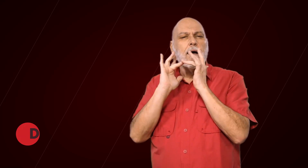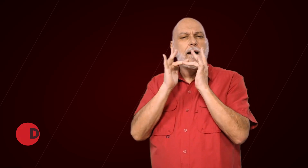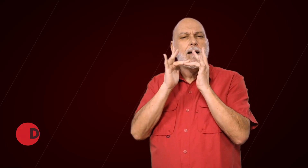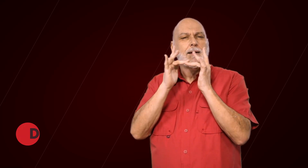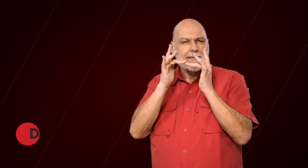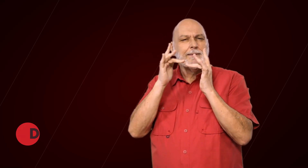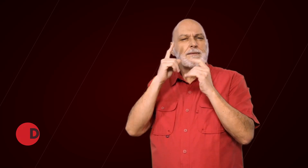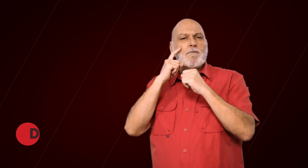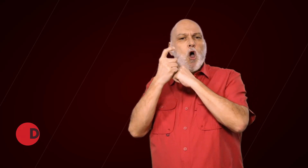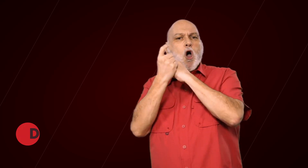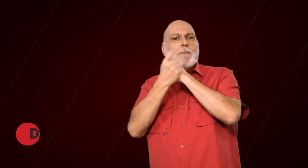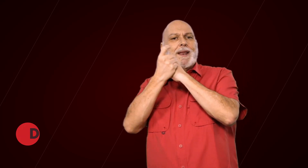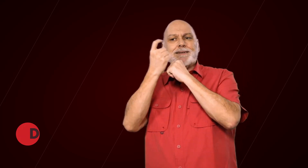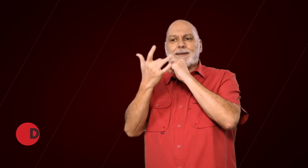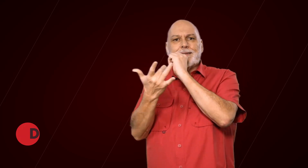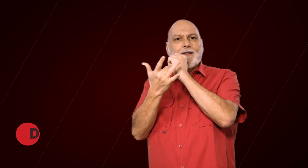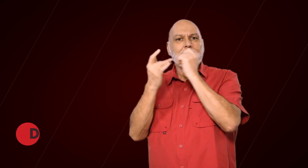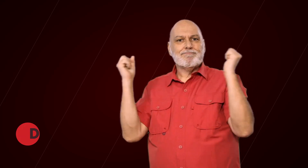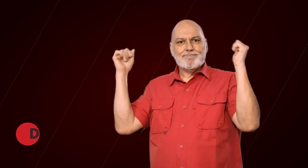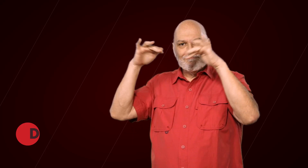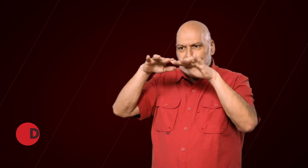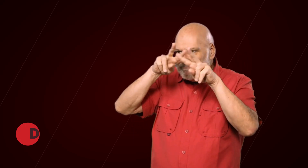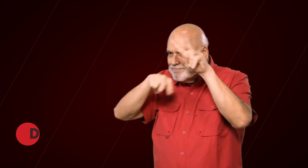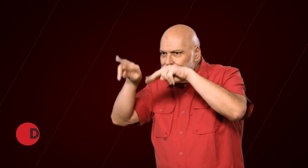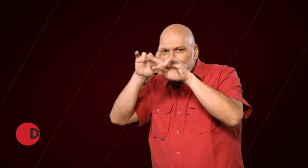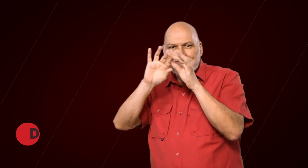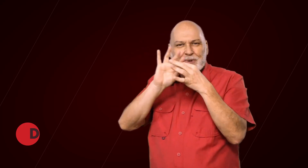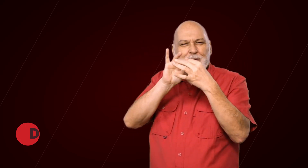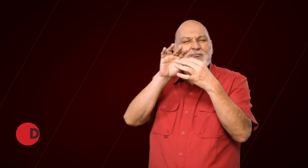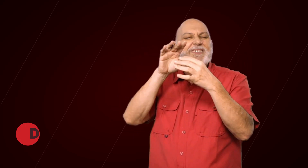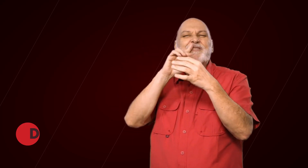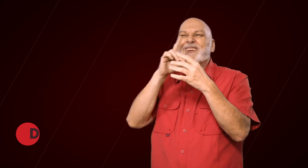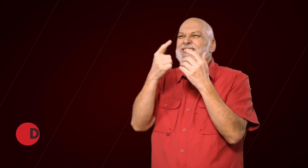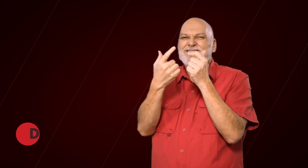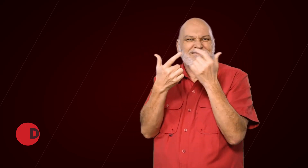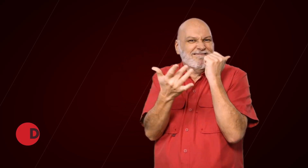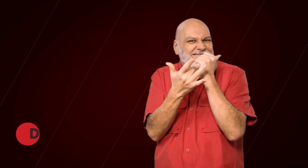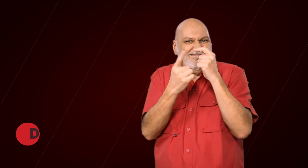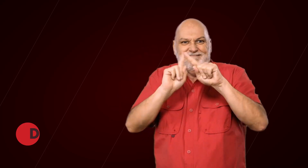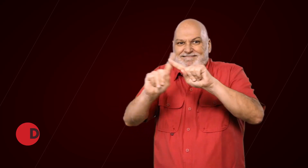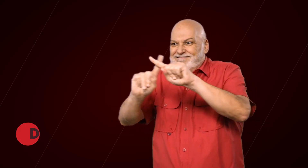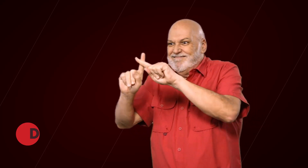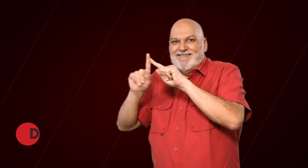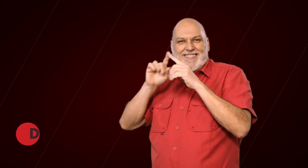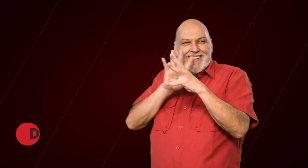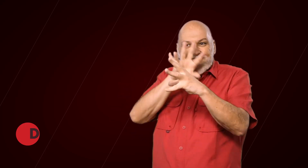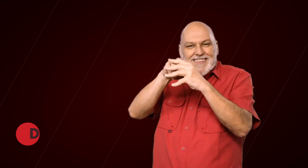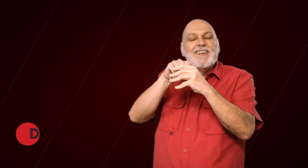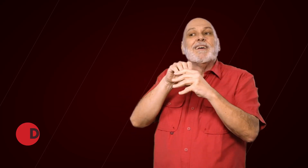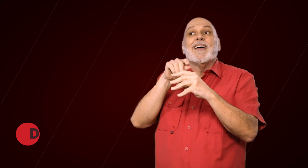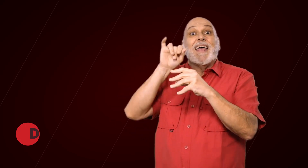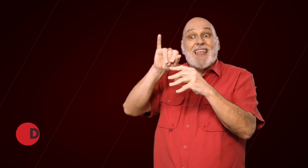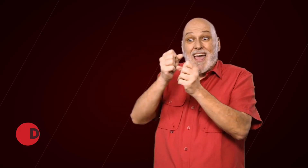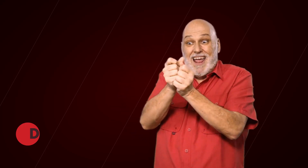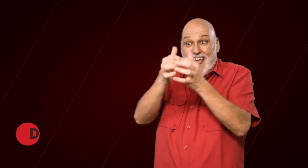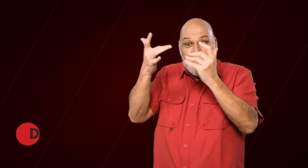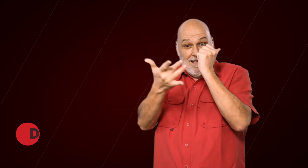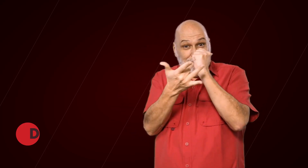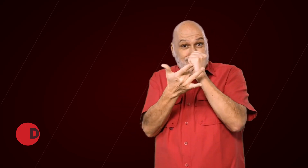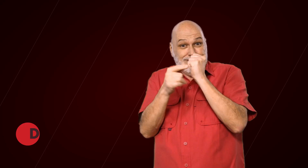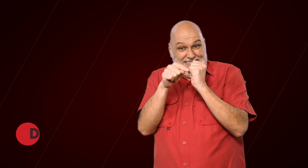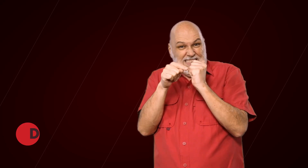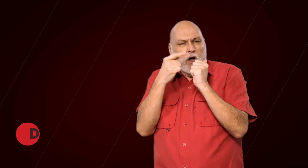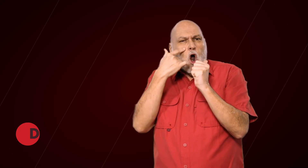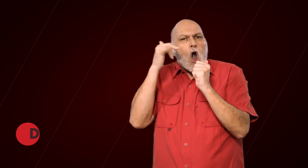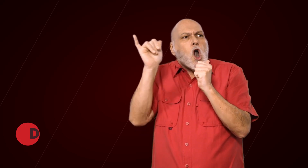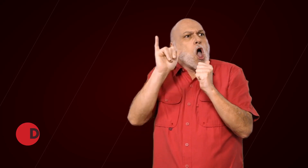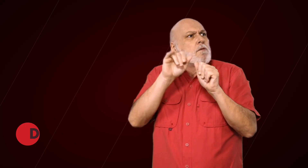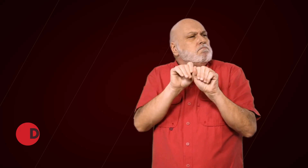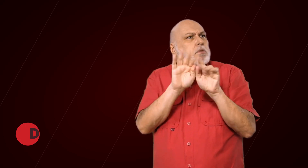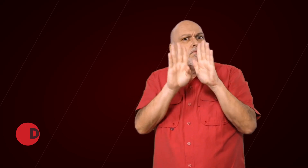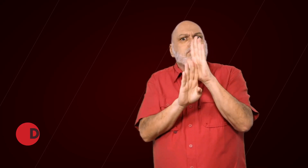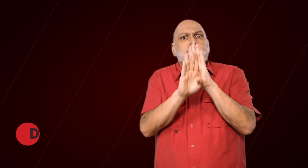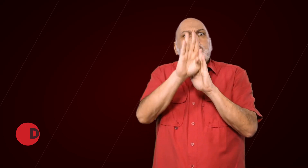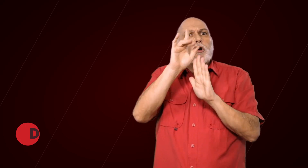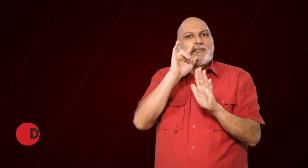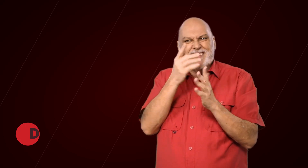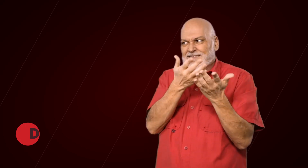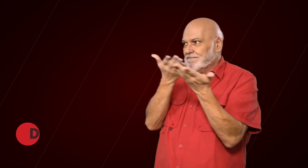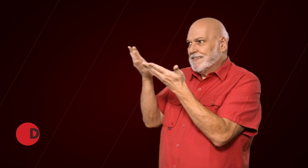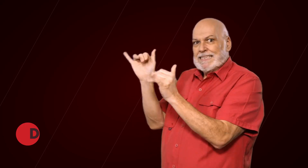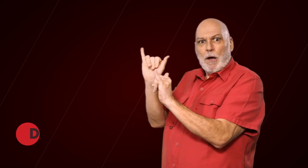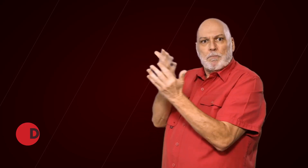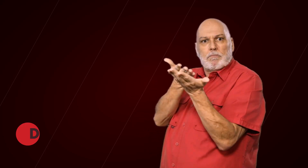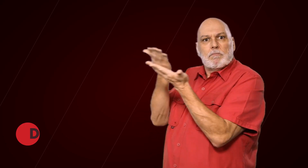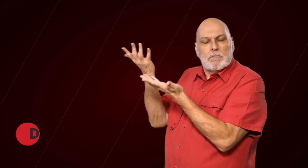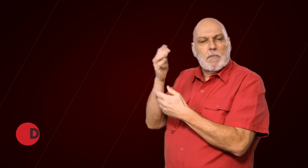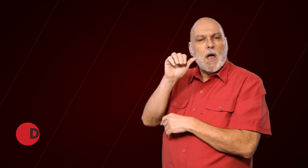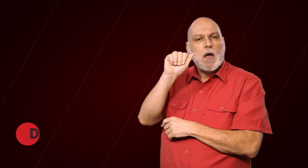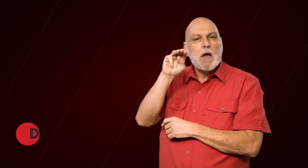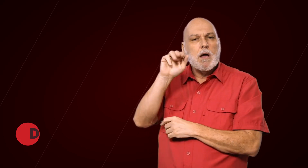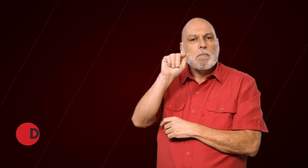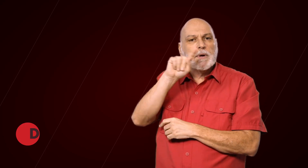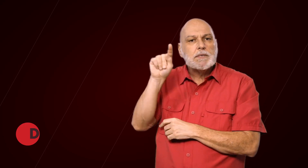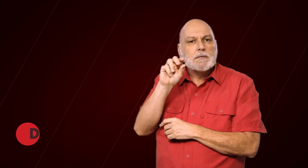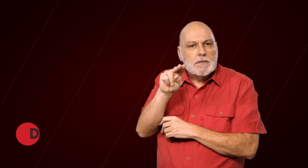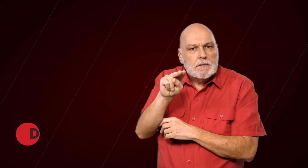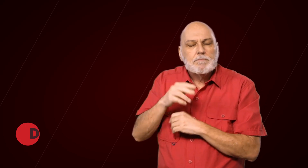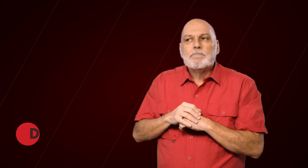He is following popular Internet automated technology models i.e.